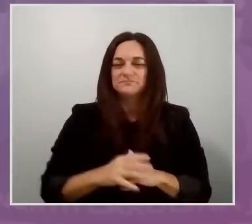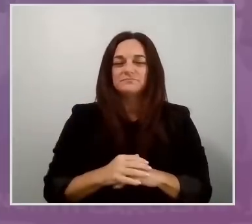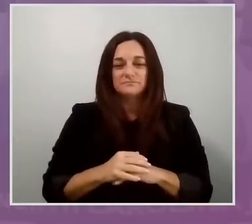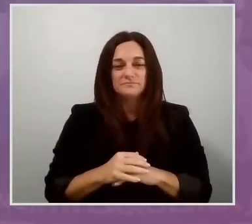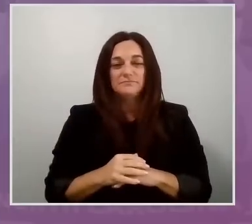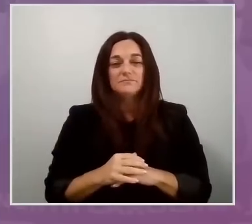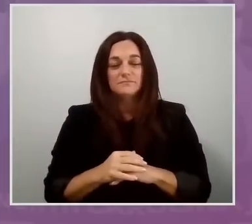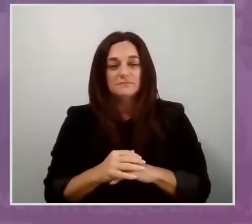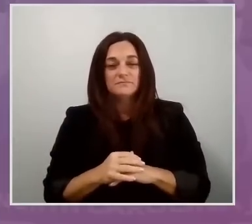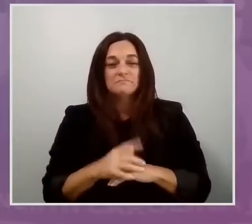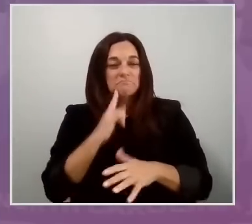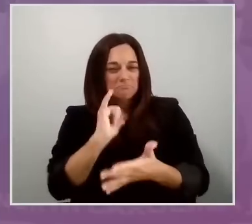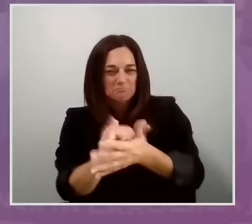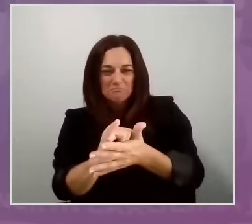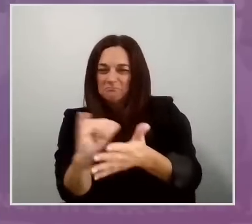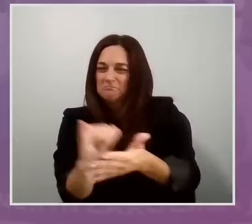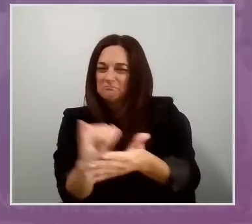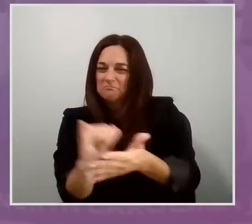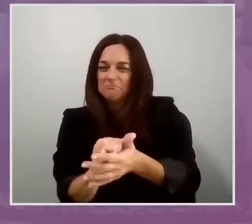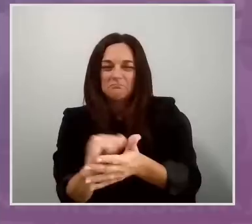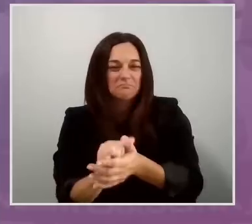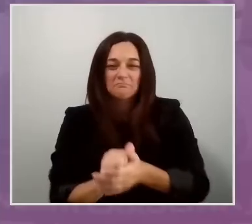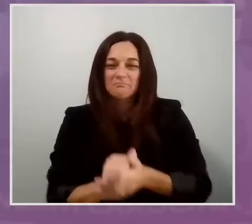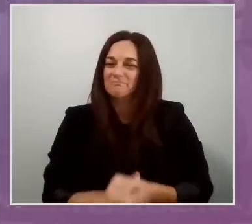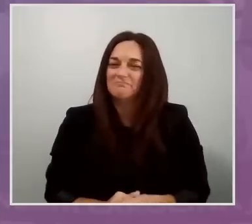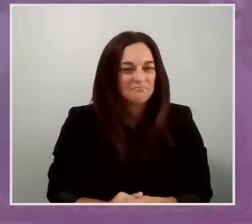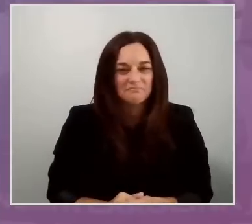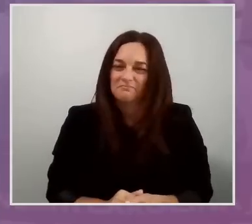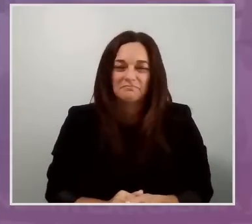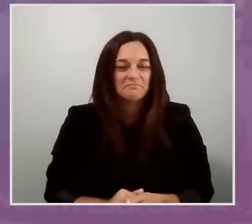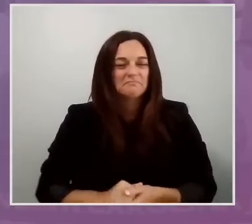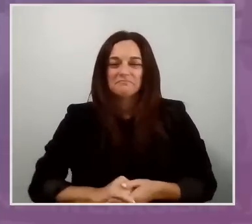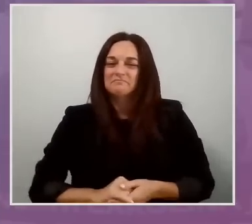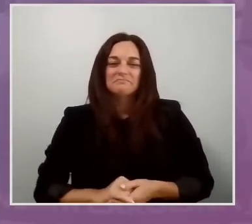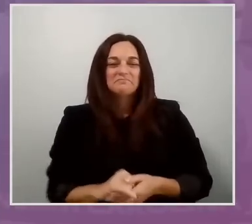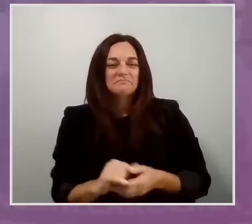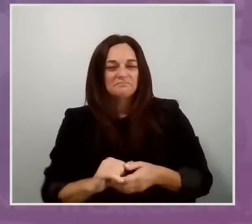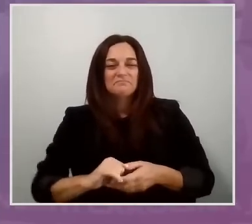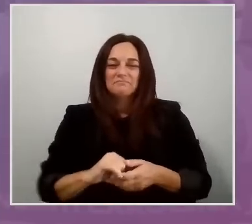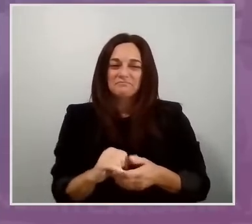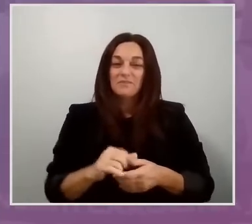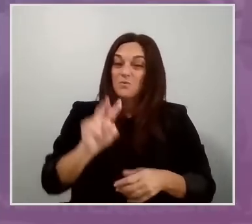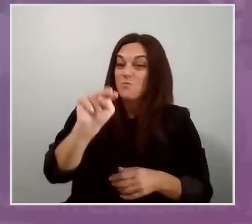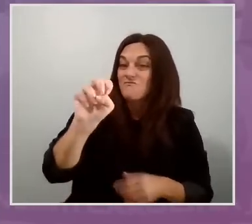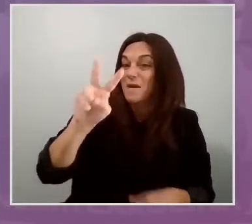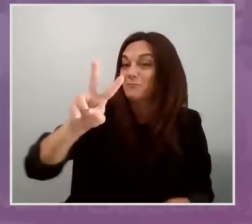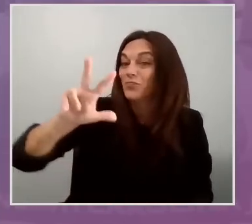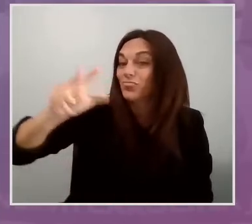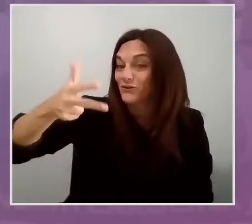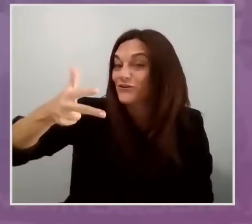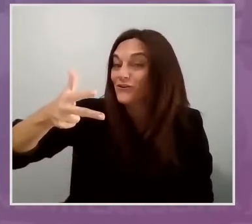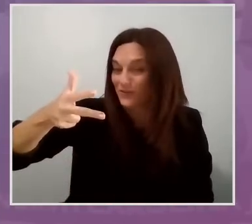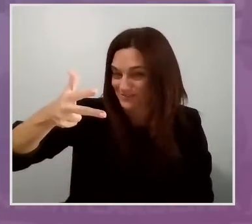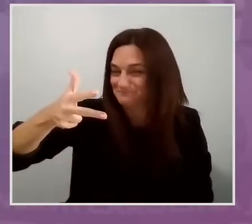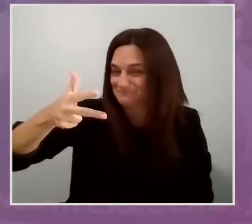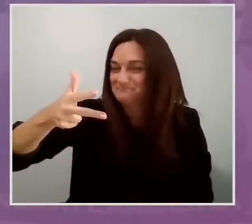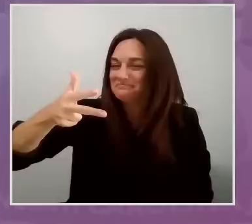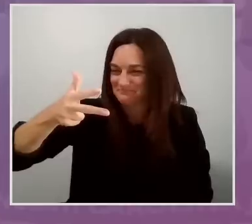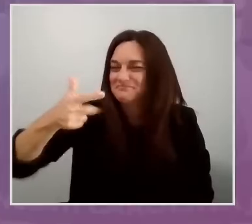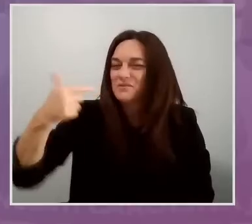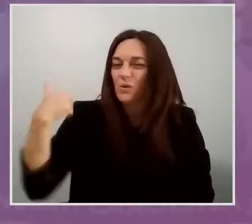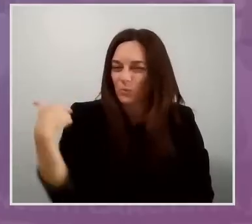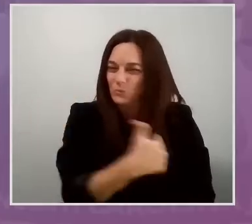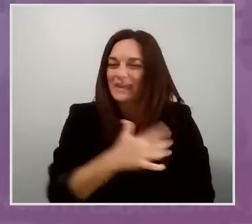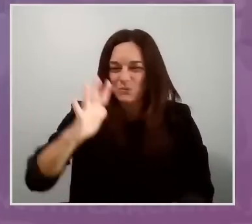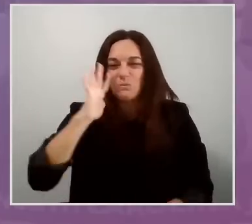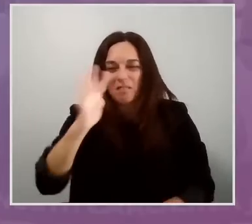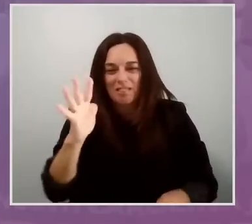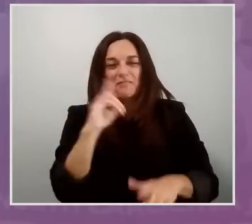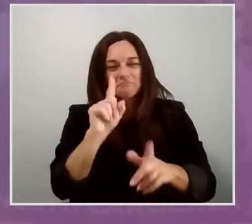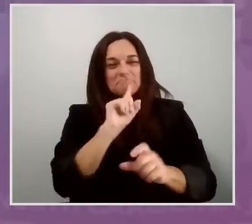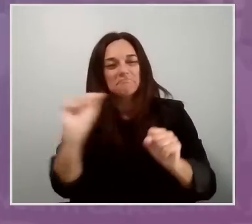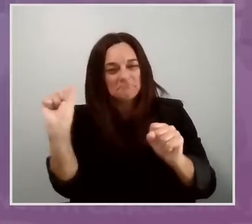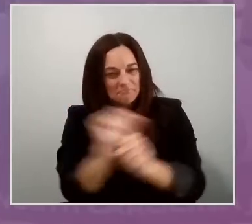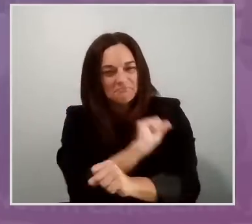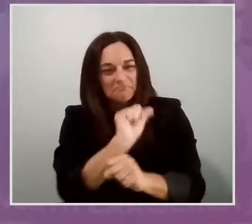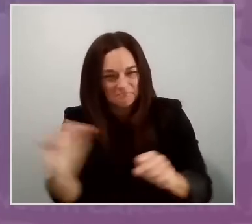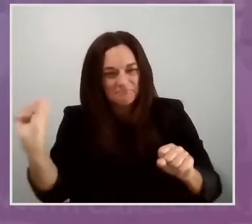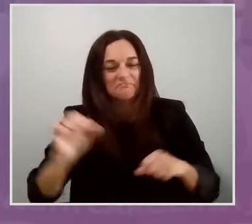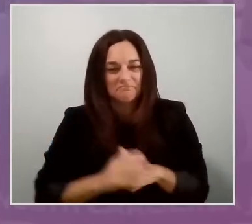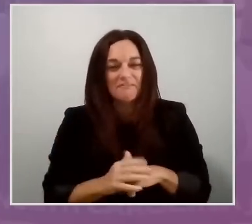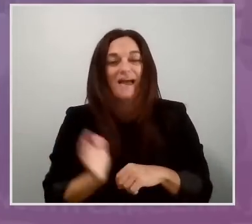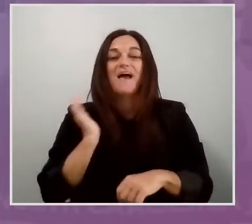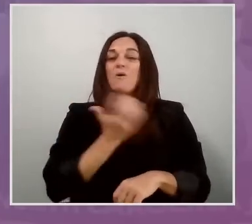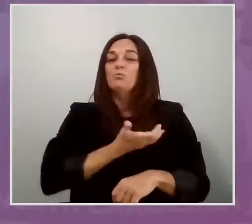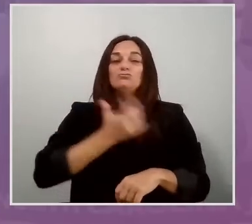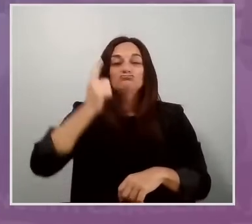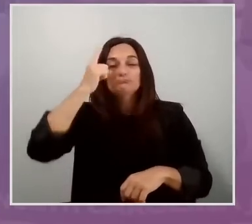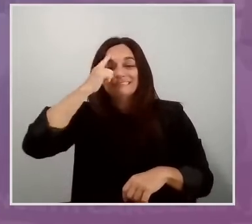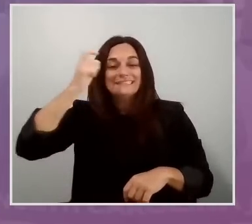'CAUSE I HAVE A DREAM.